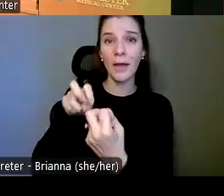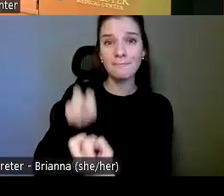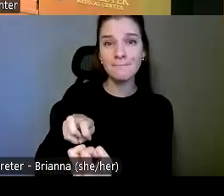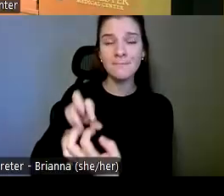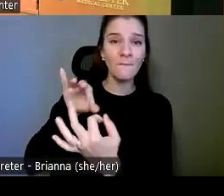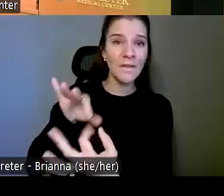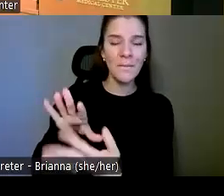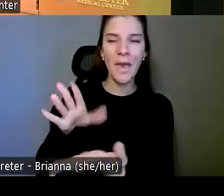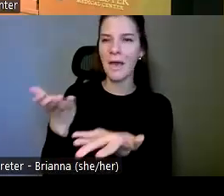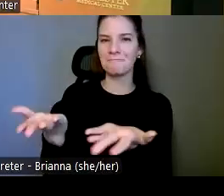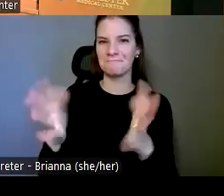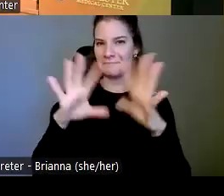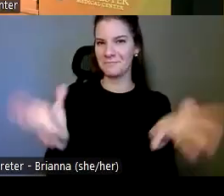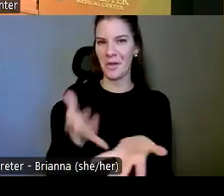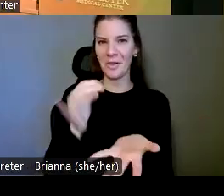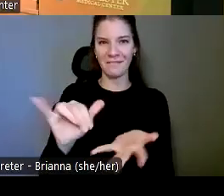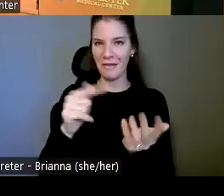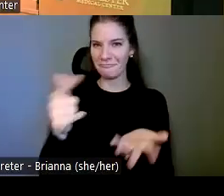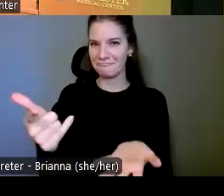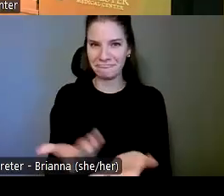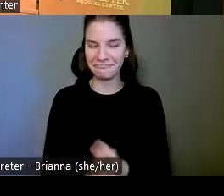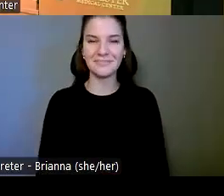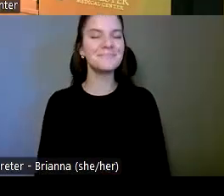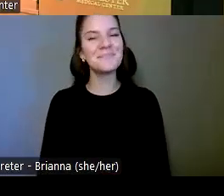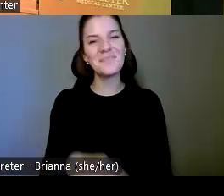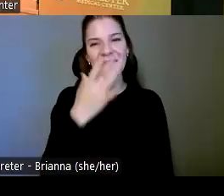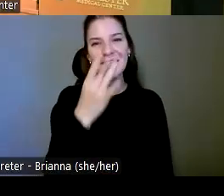all of that. Yeah. So, it's it's interesting if you look at there two different educational